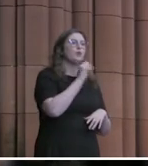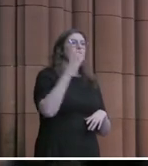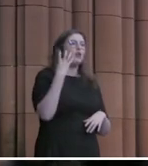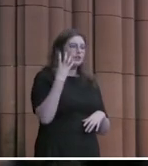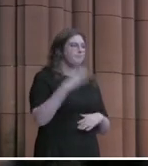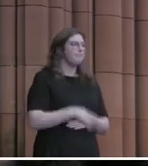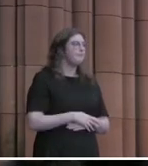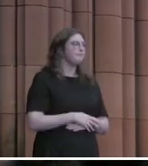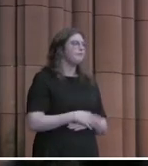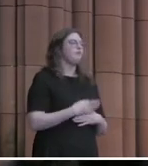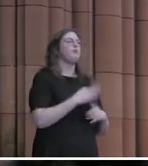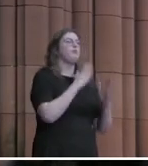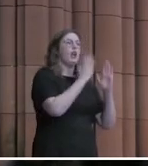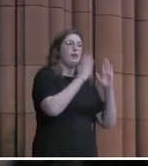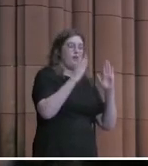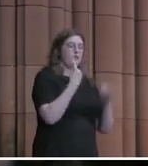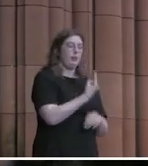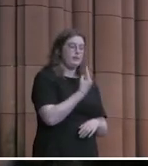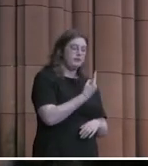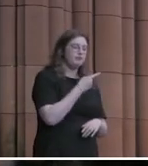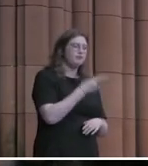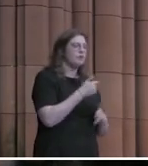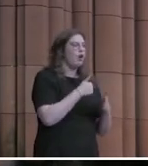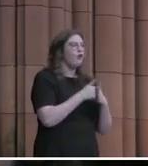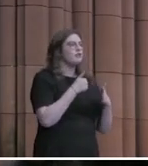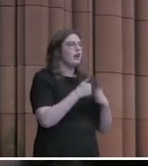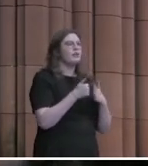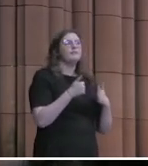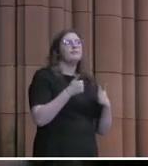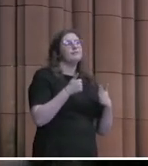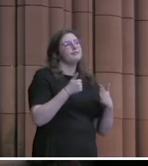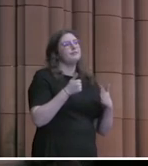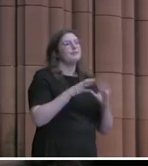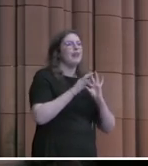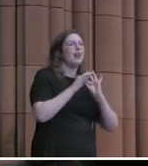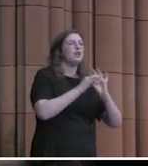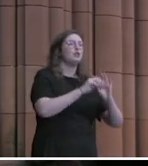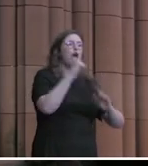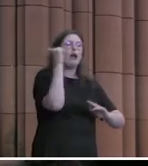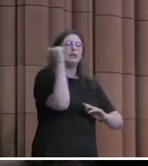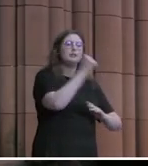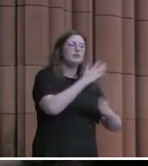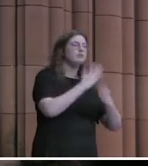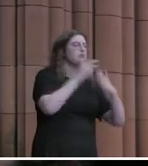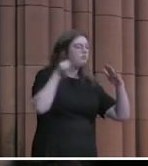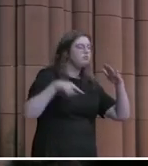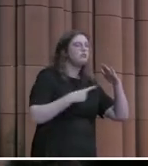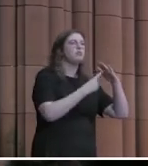Librarians are often thought of as living in the top floor of the ivory tower of academia.